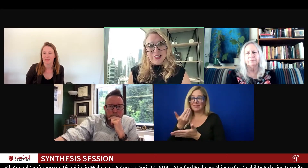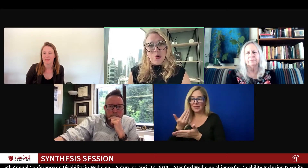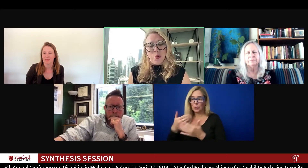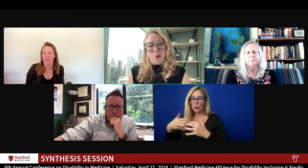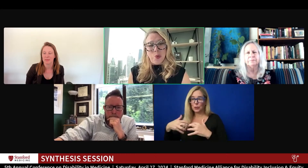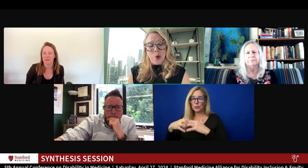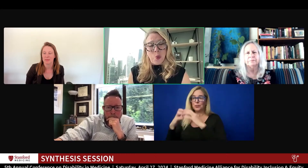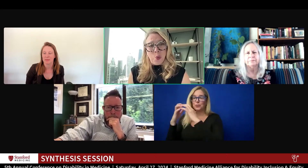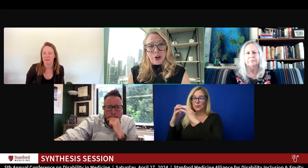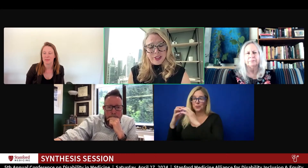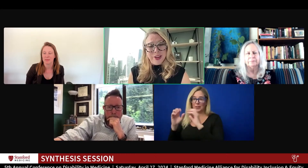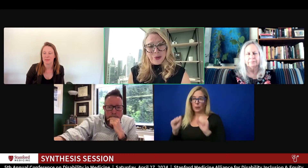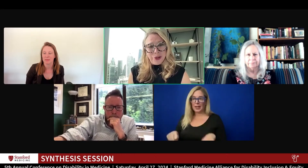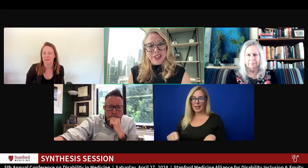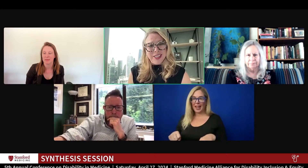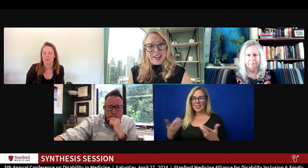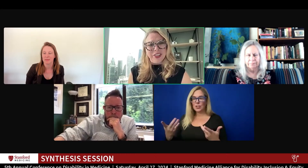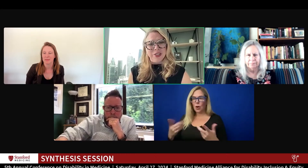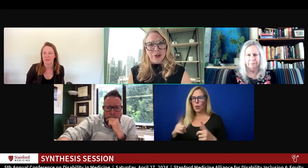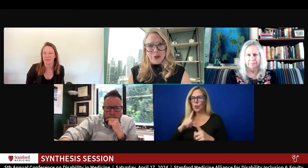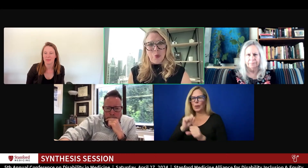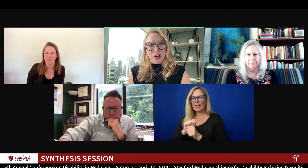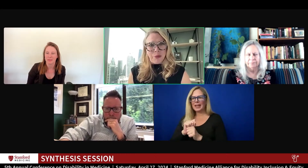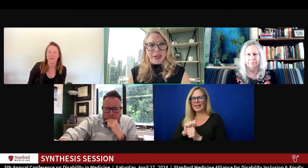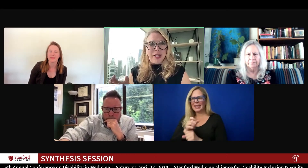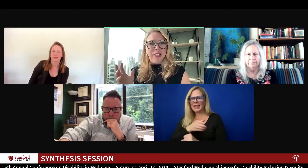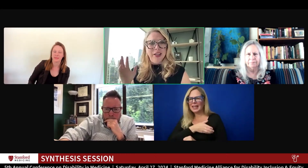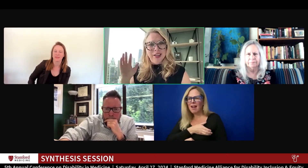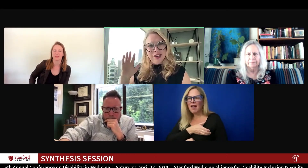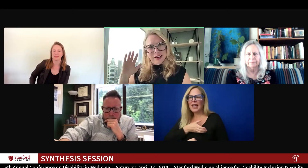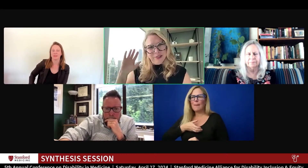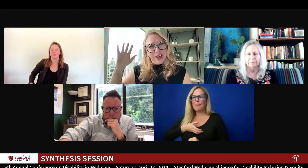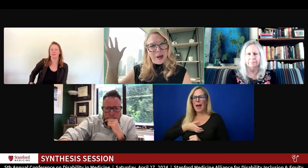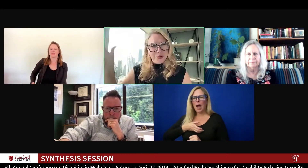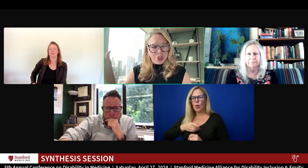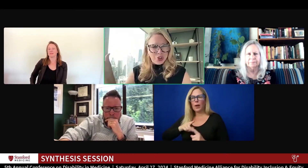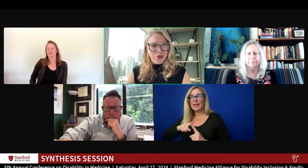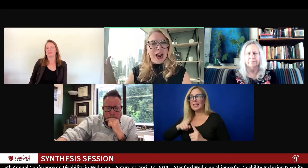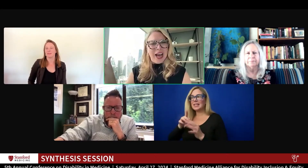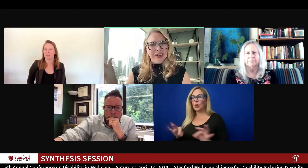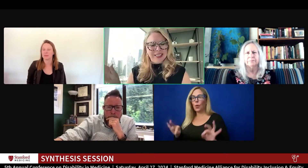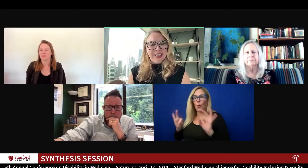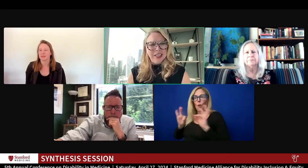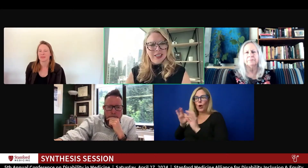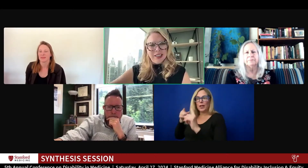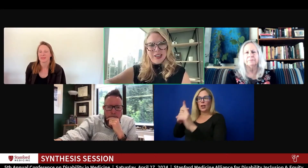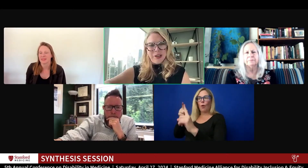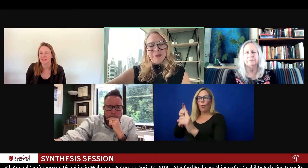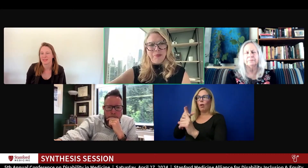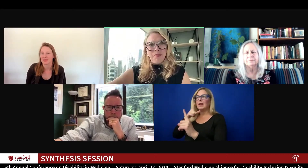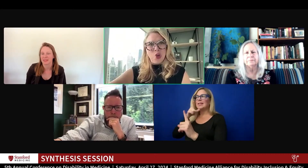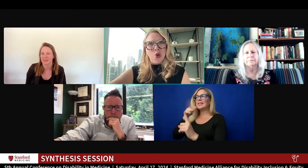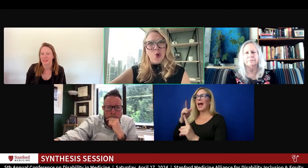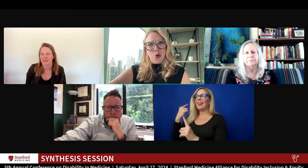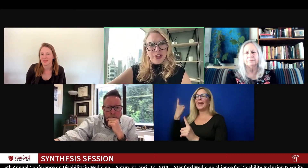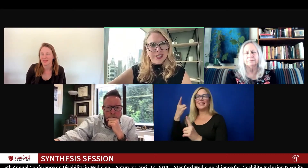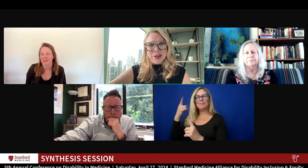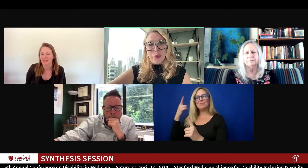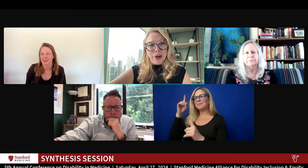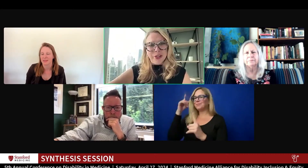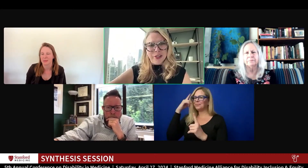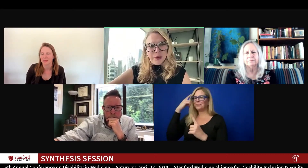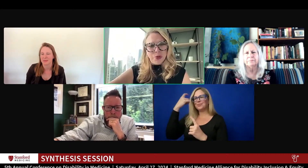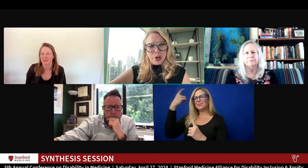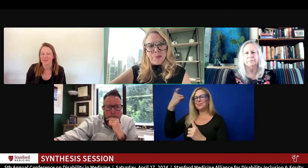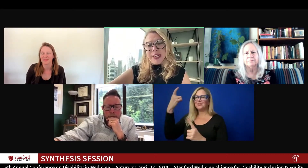as a worthy goal and not this overwhelming kind of abstract goal that somewhere in the future